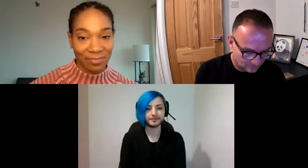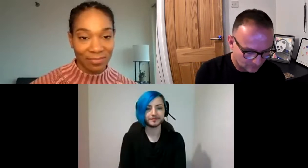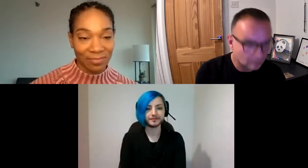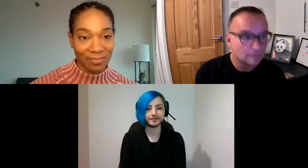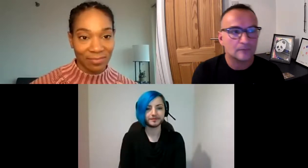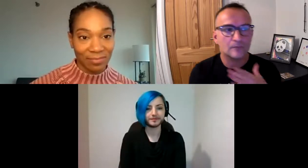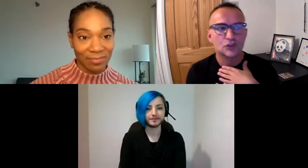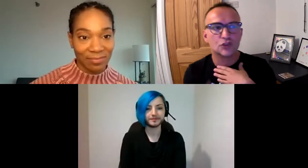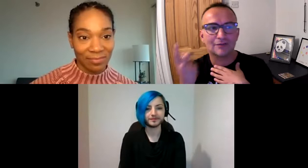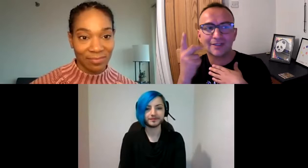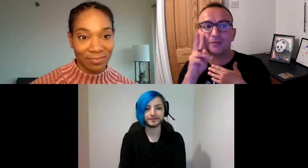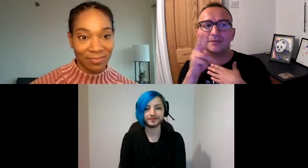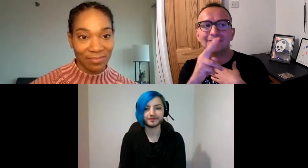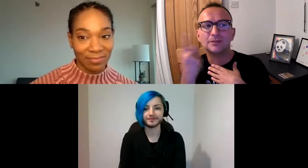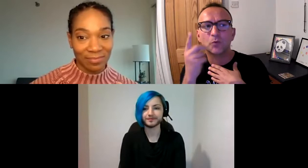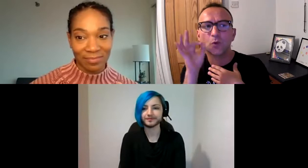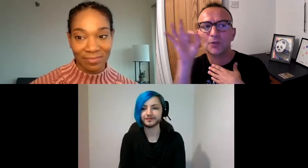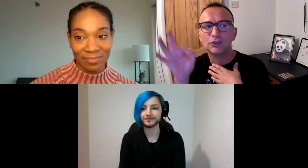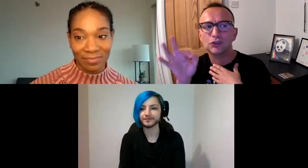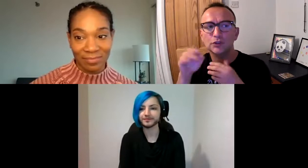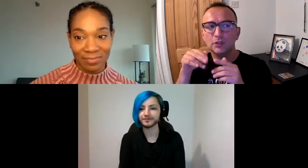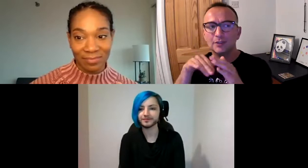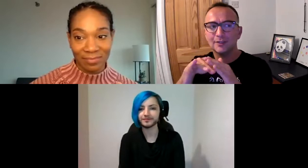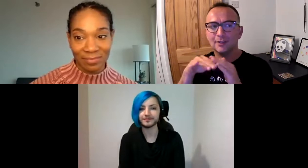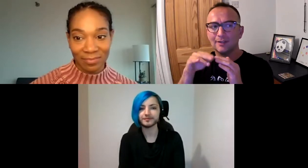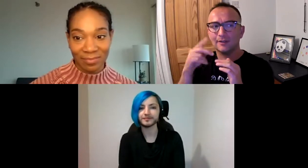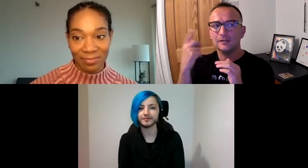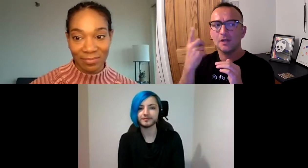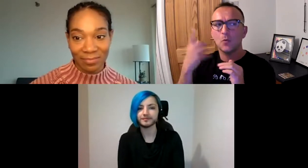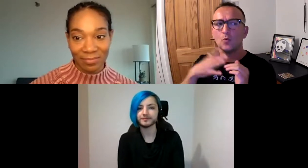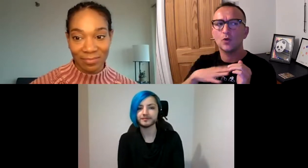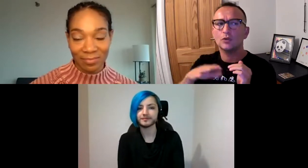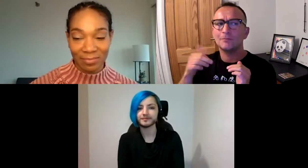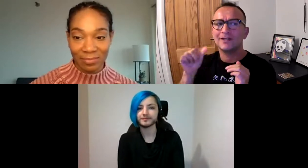ask, if you_have also seen how personal culture and age